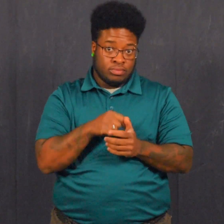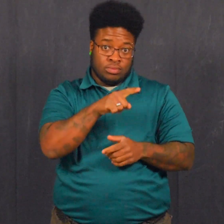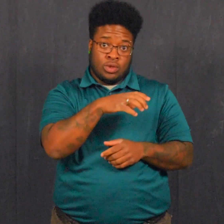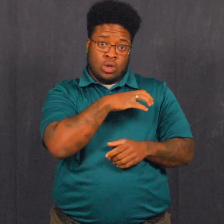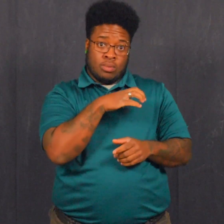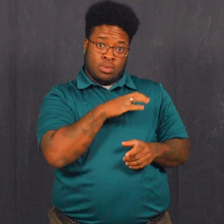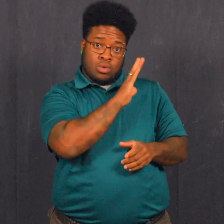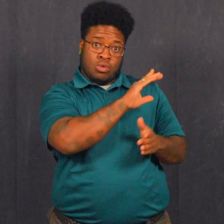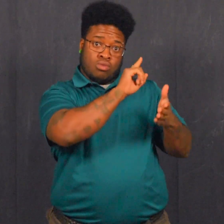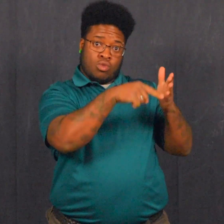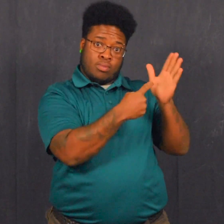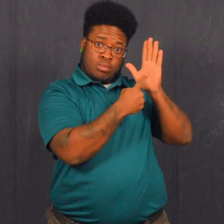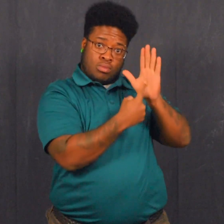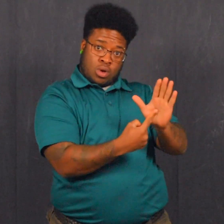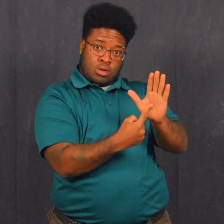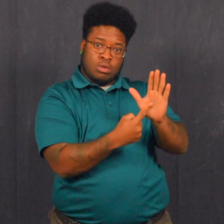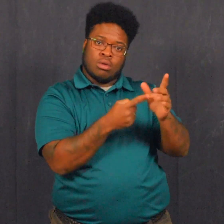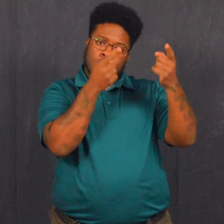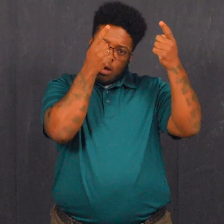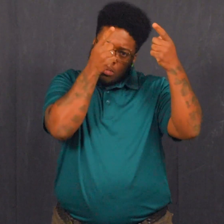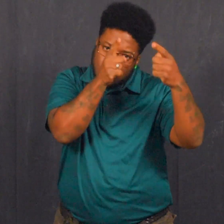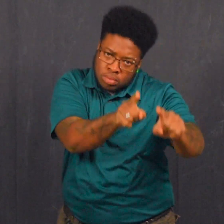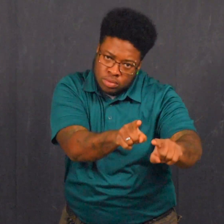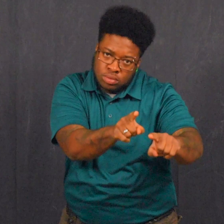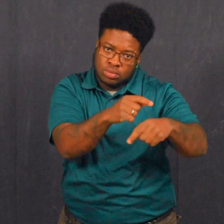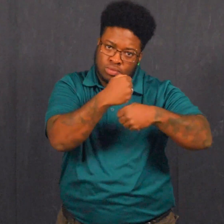The Commission played a key role in a compromise that